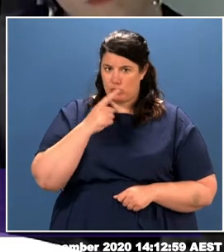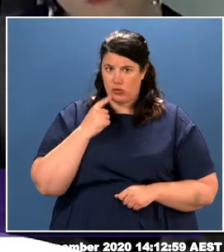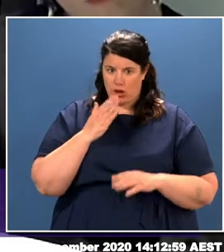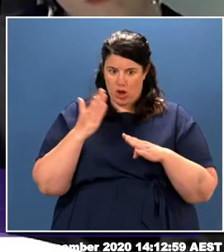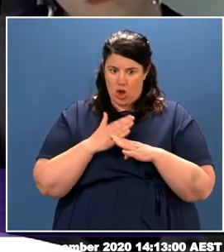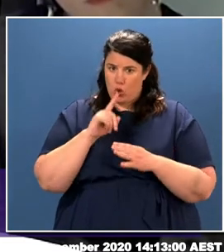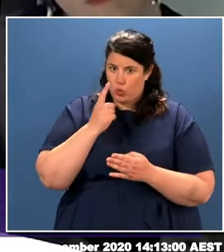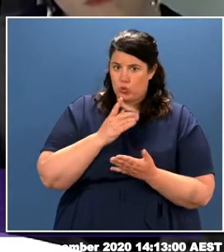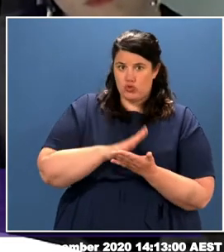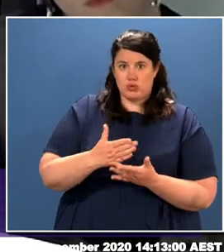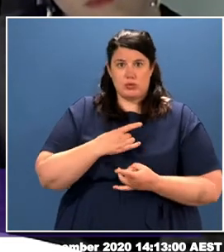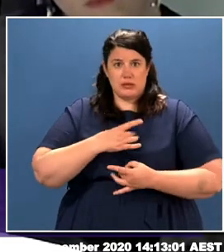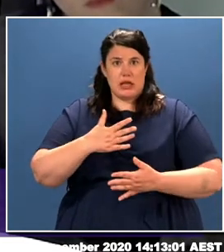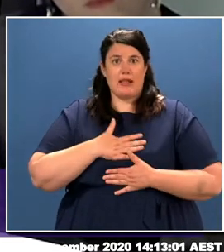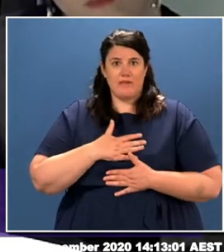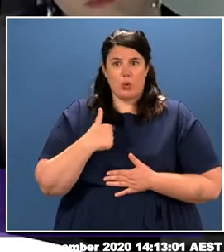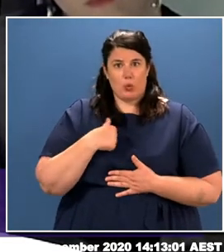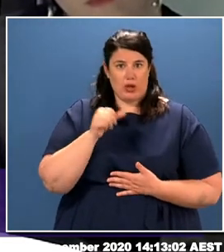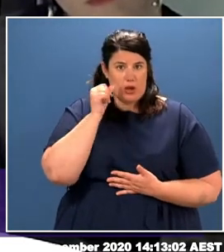workplace, we know that that actually results in